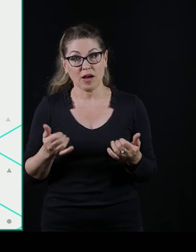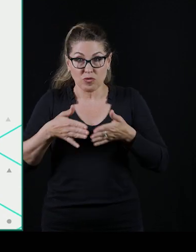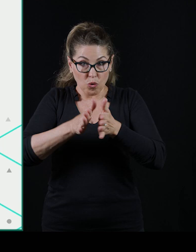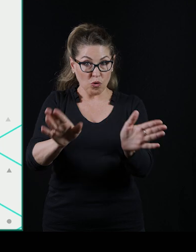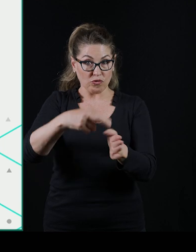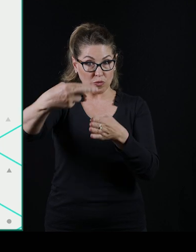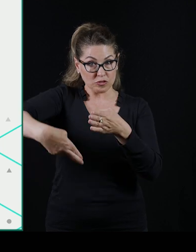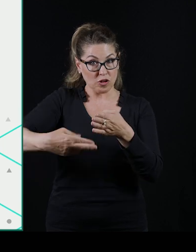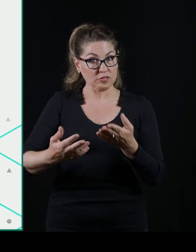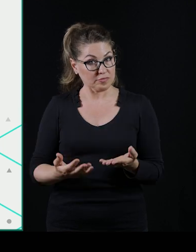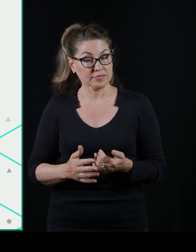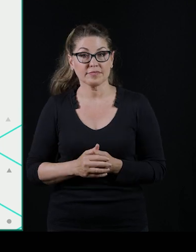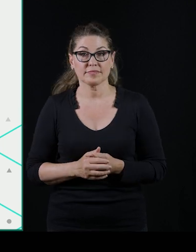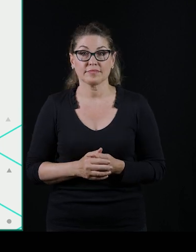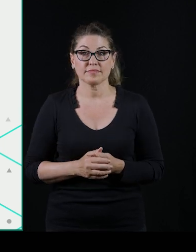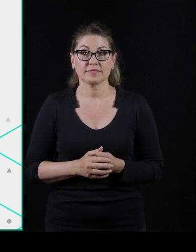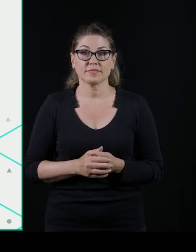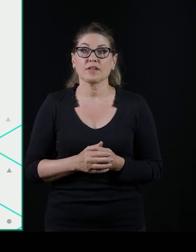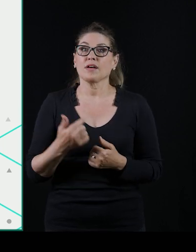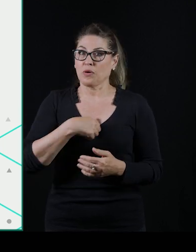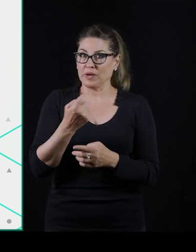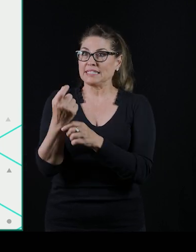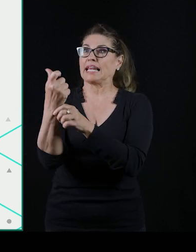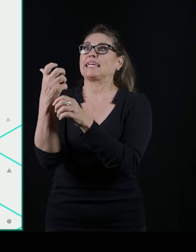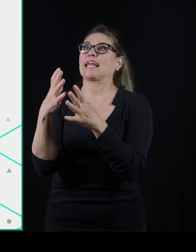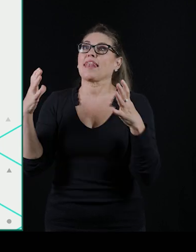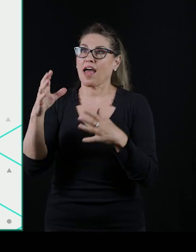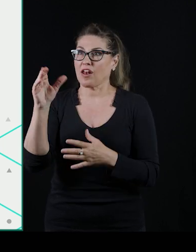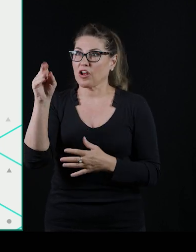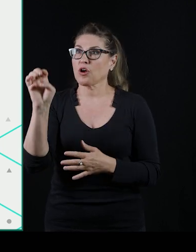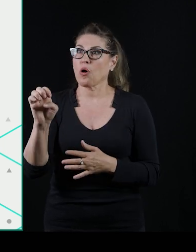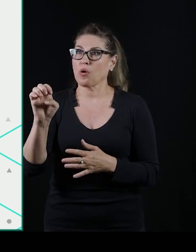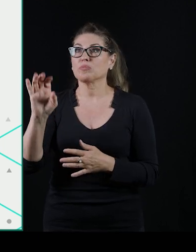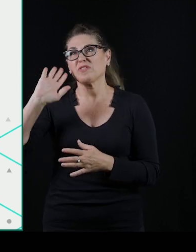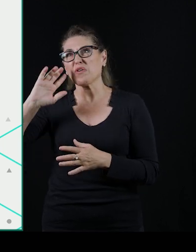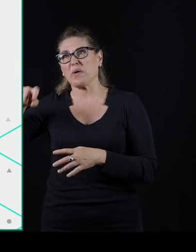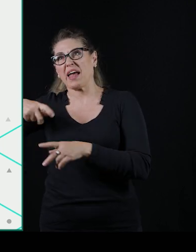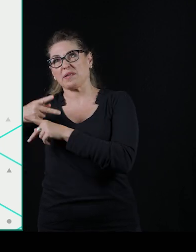Now, the overall result. Not only did we delete a whole lot of code that we used to have to maintain